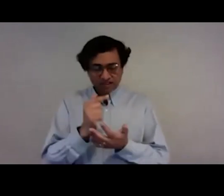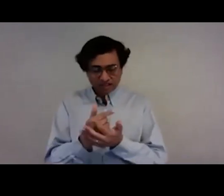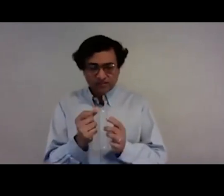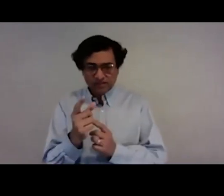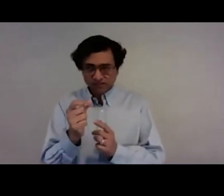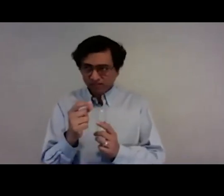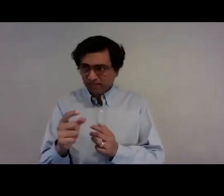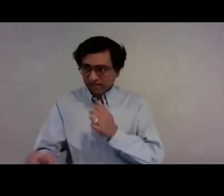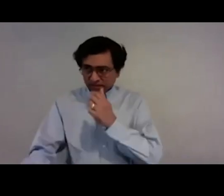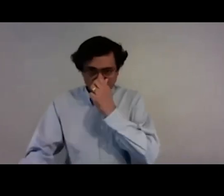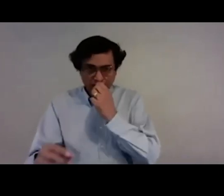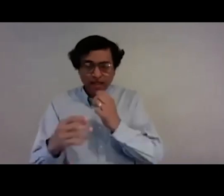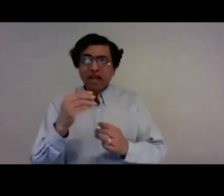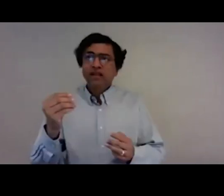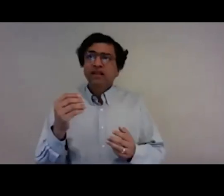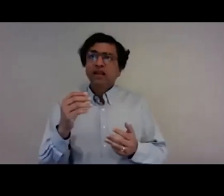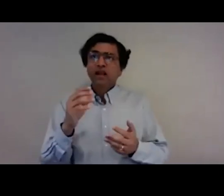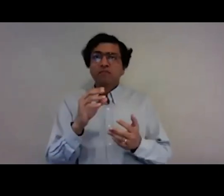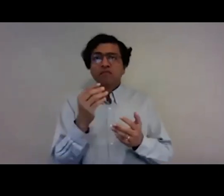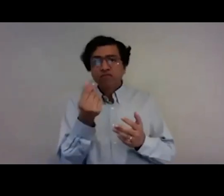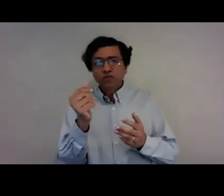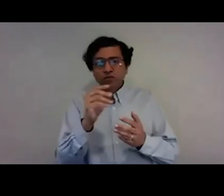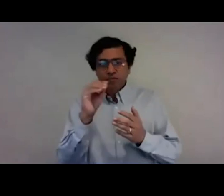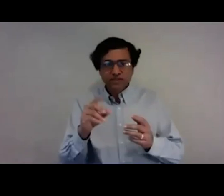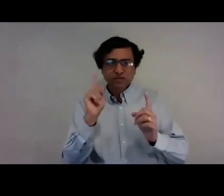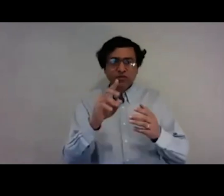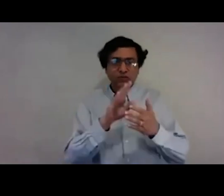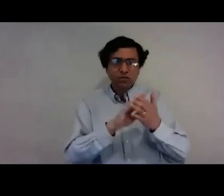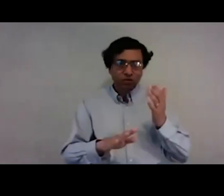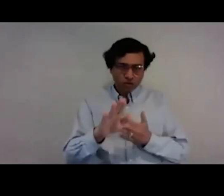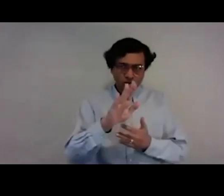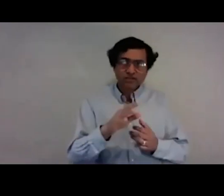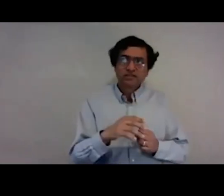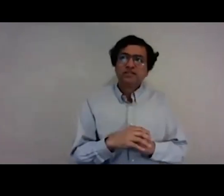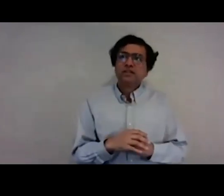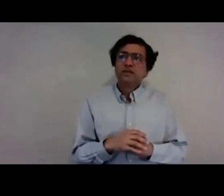who are deaf.